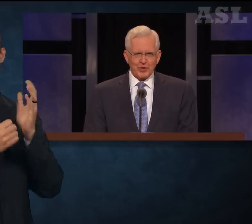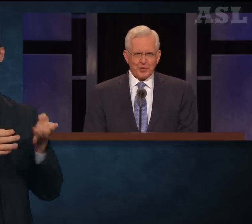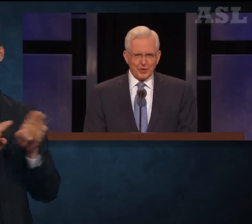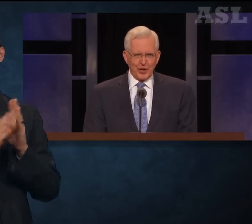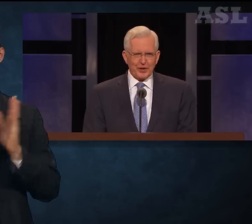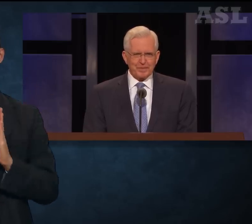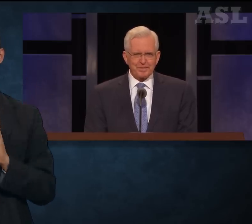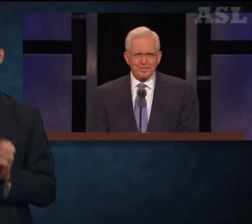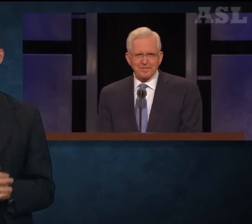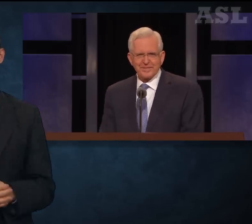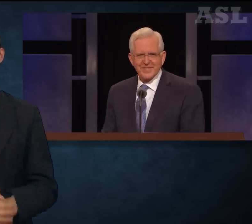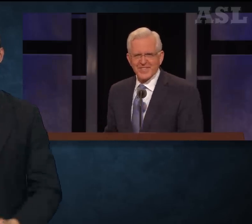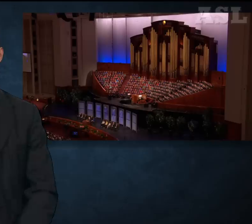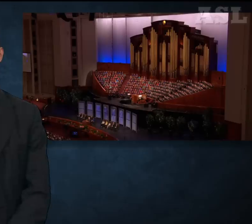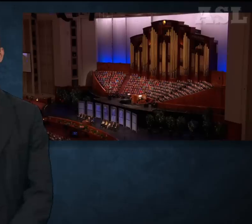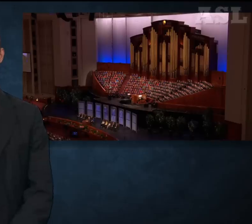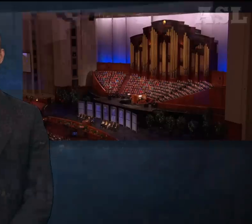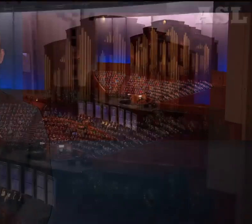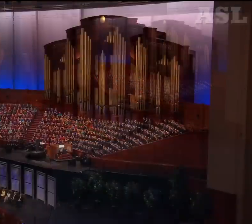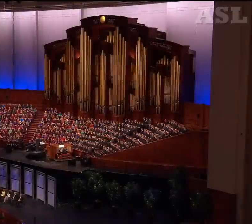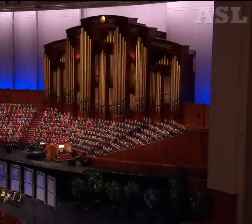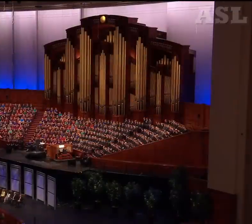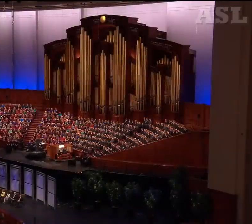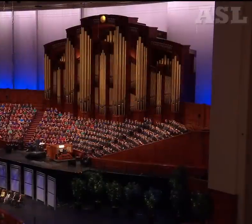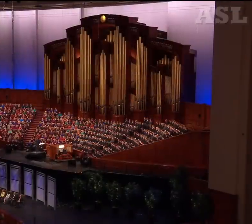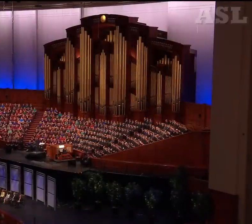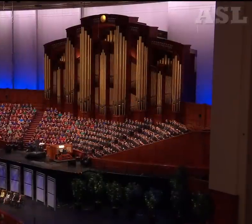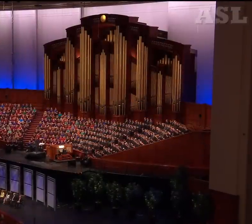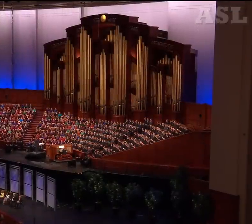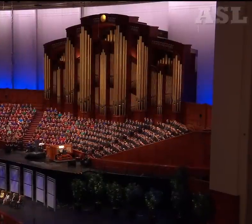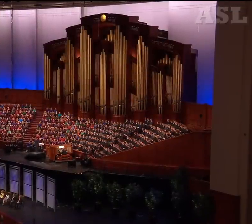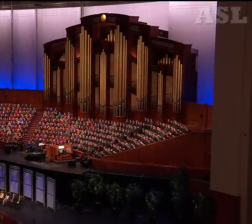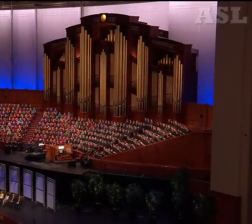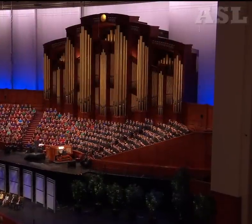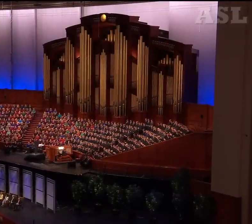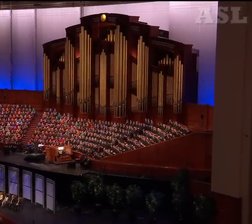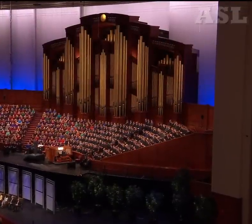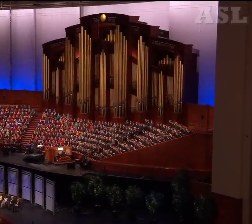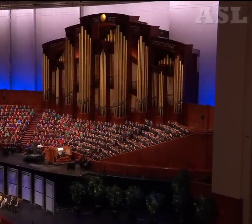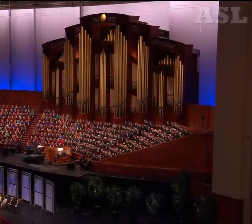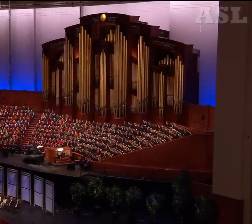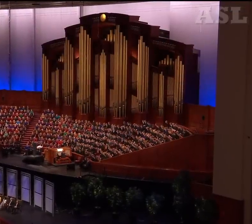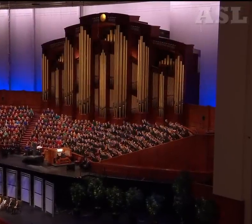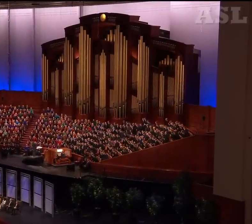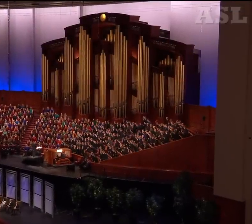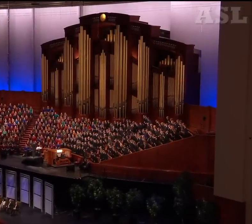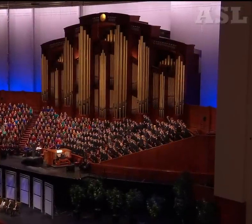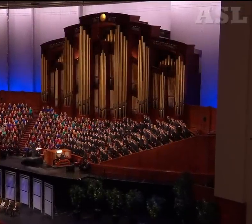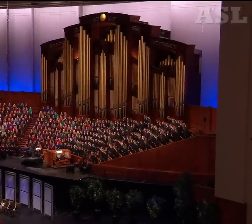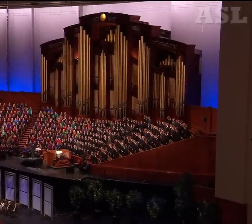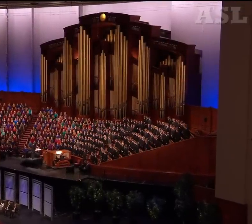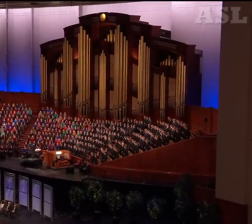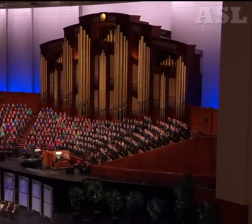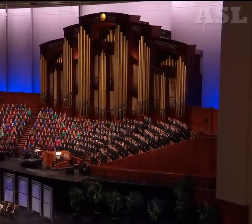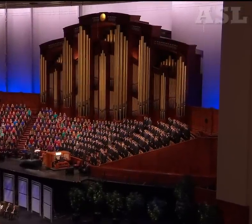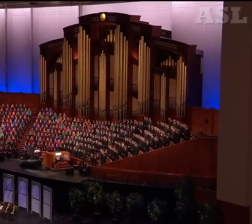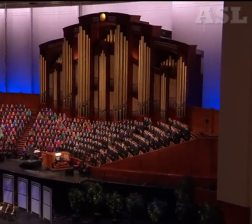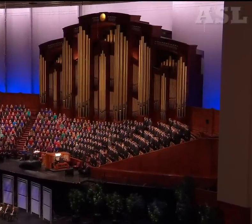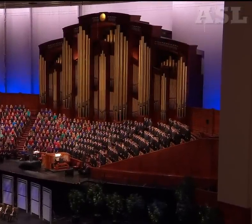STAKE, WILL THEN OFFER OUR CLOSING PRAYER.